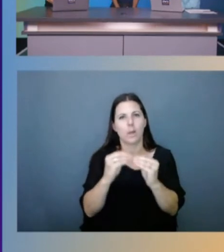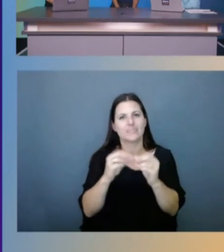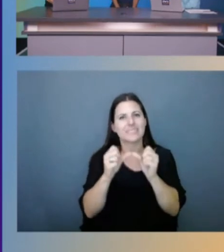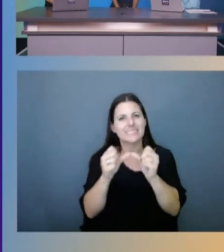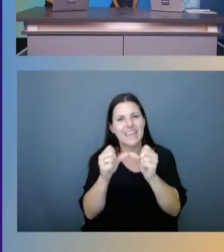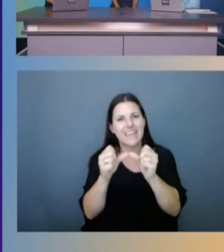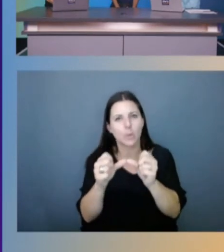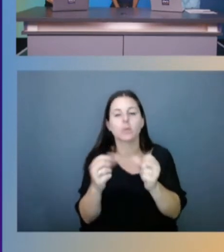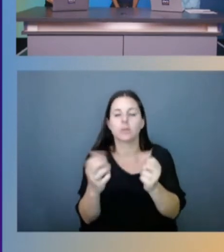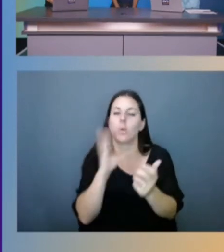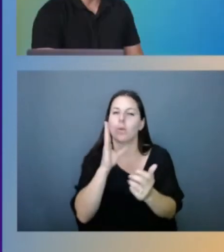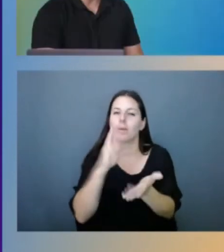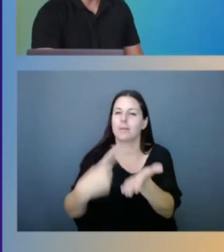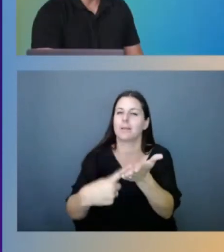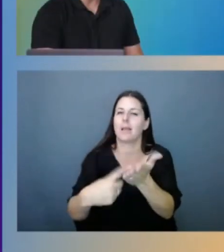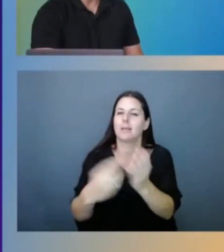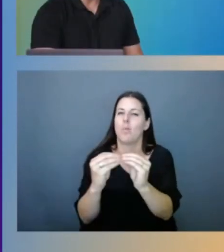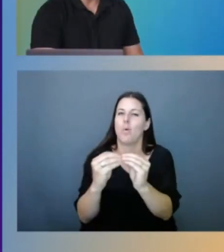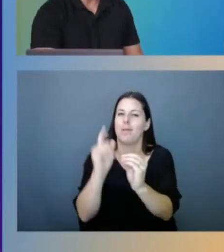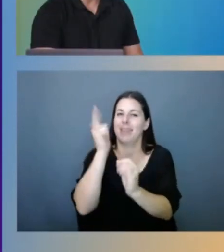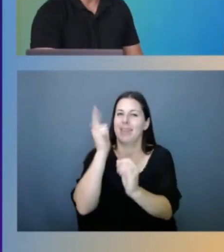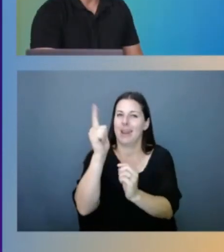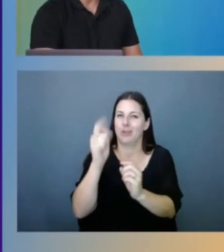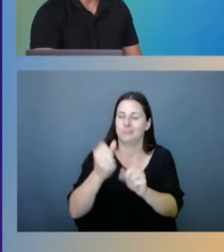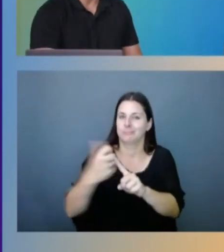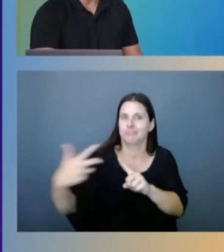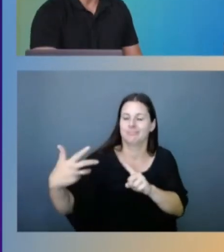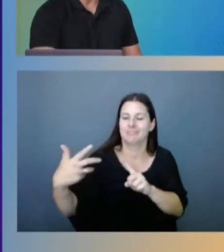Definitely excited to have this as one of our big value